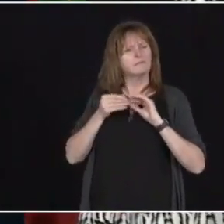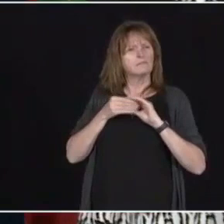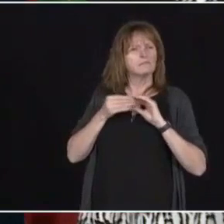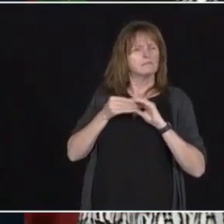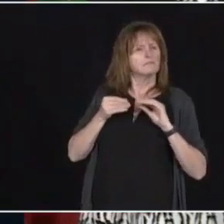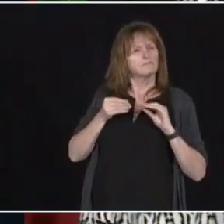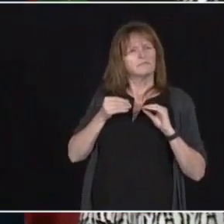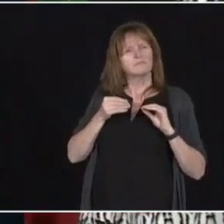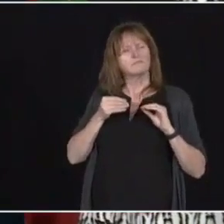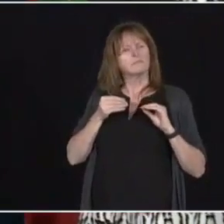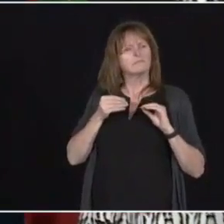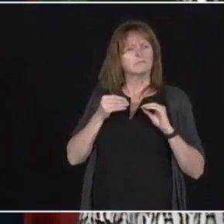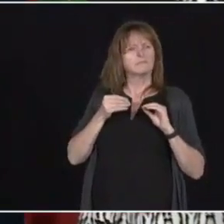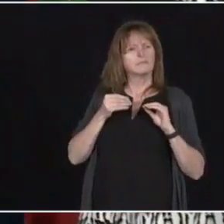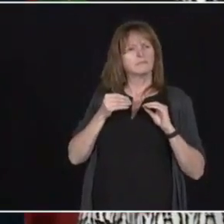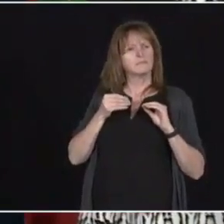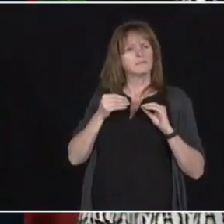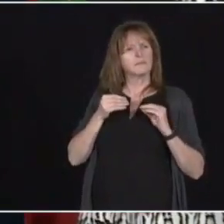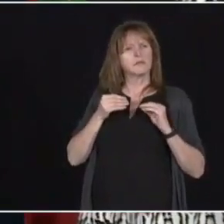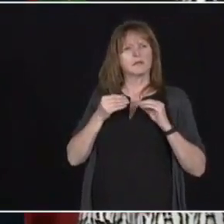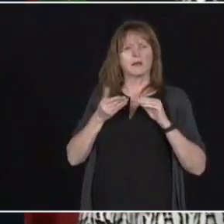number of positive tests